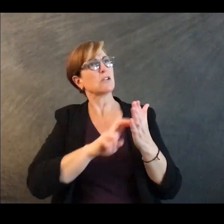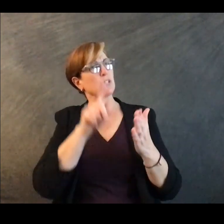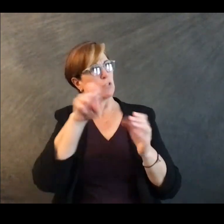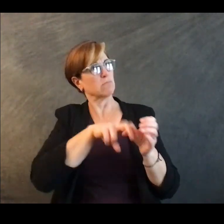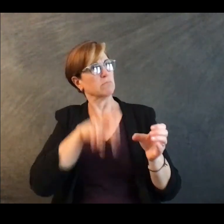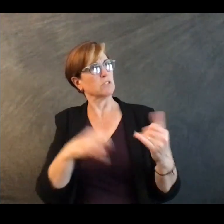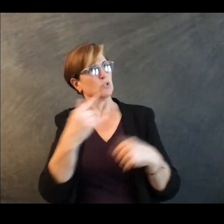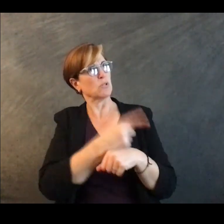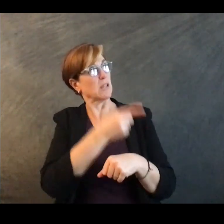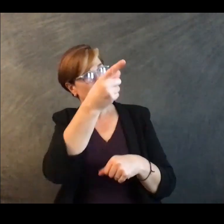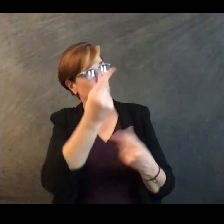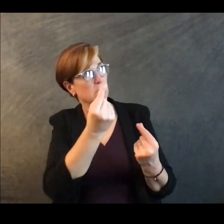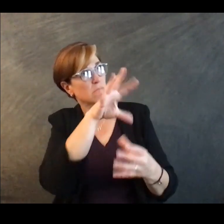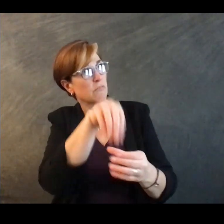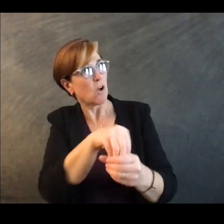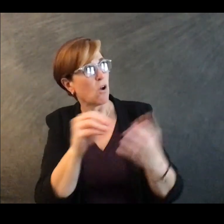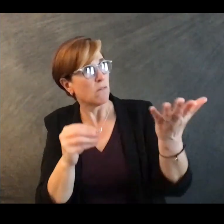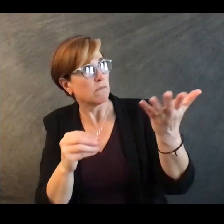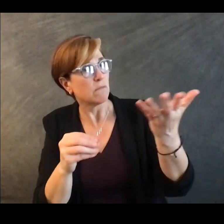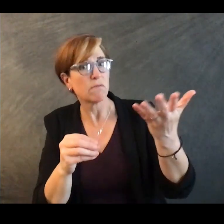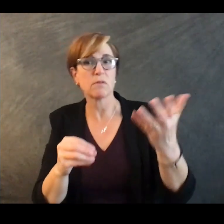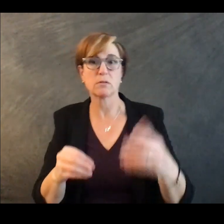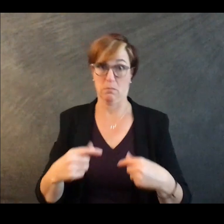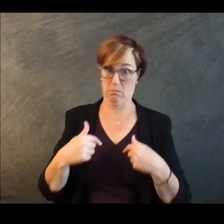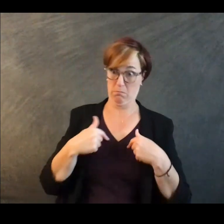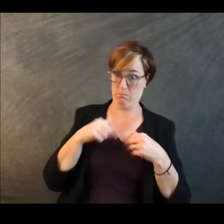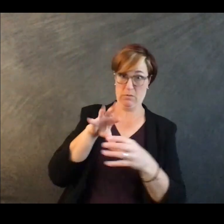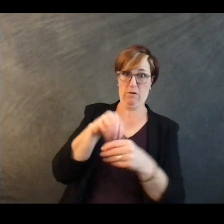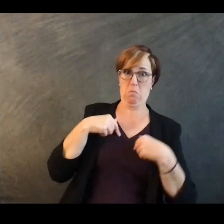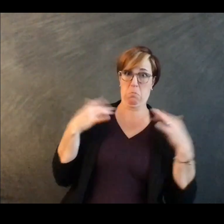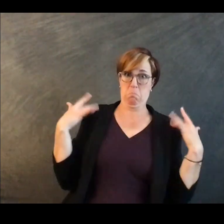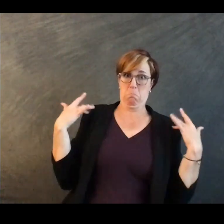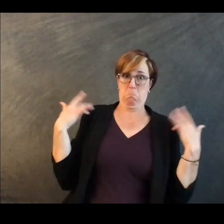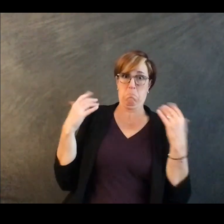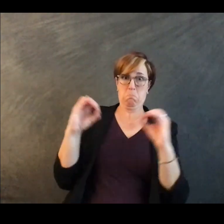no role in it I've heard I don't know him but I've heard he was a very good